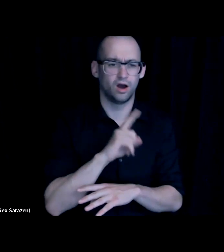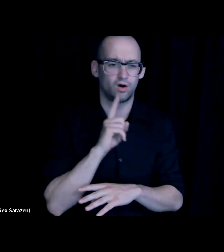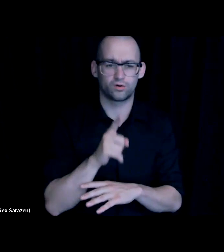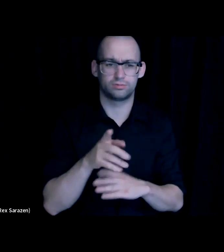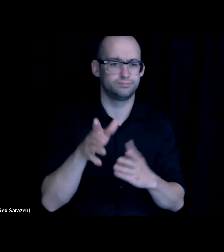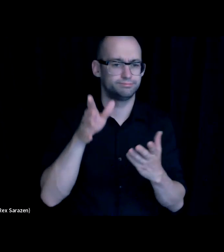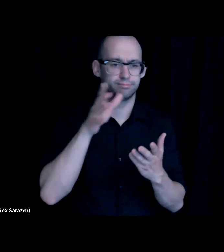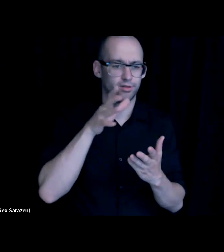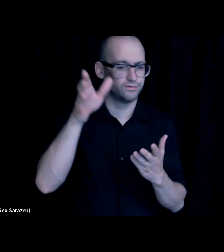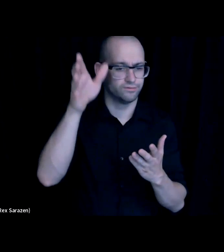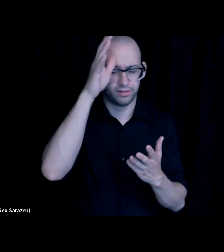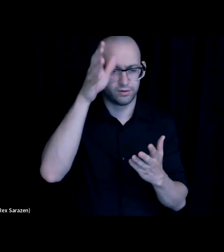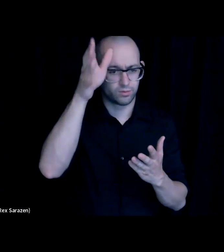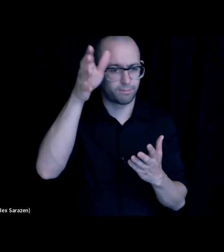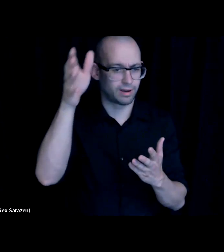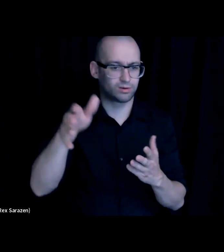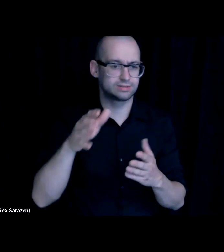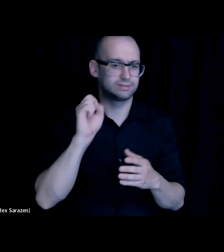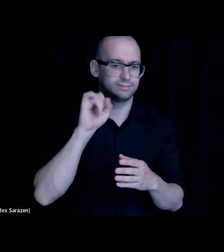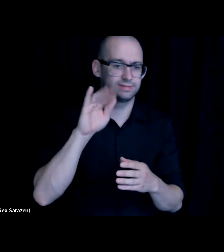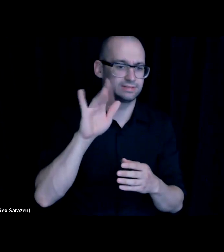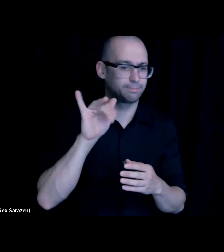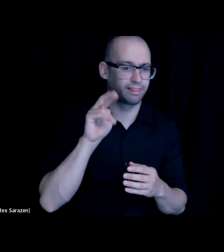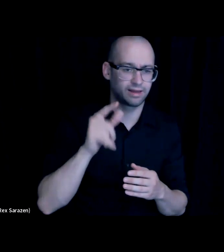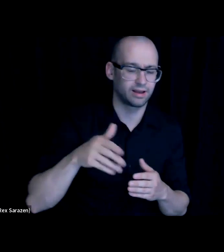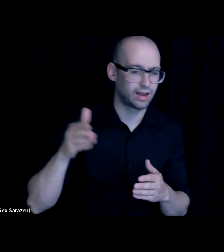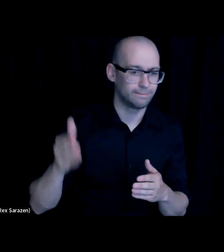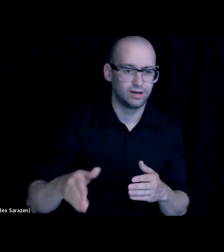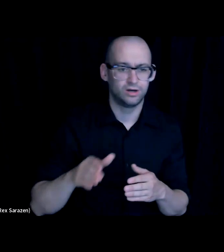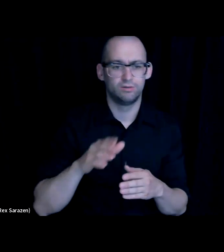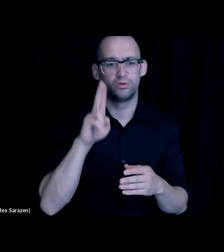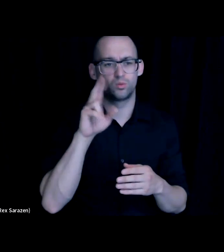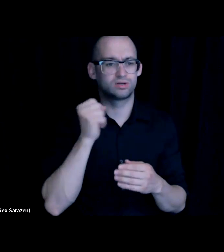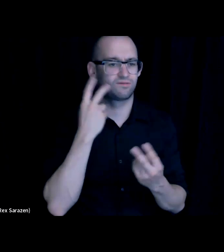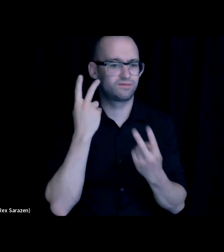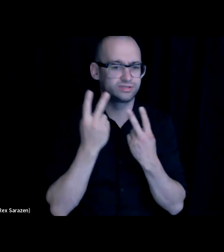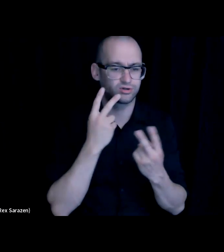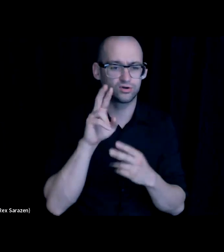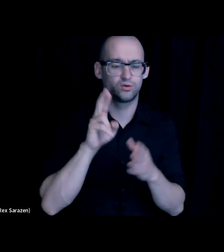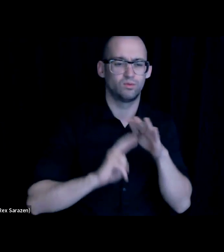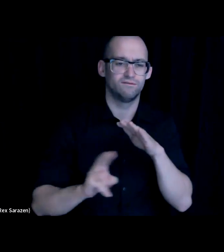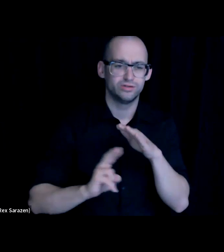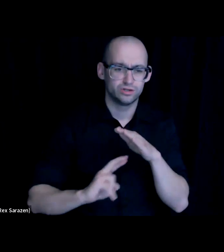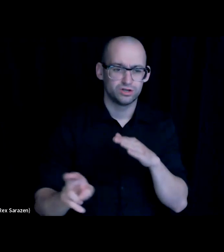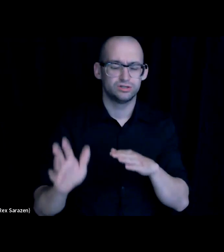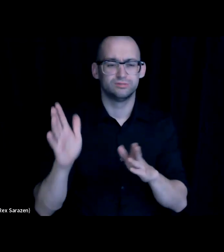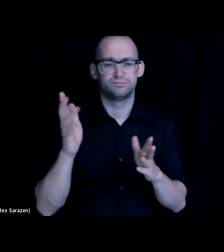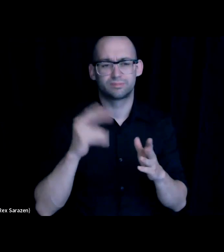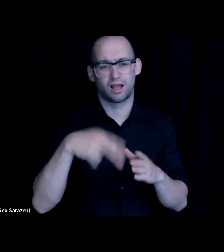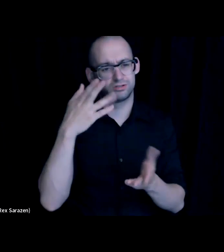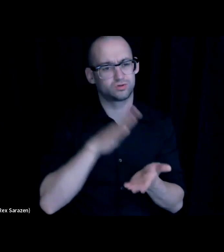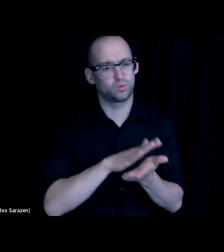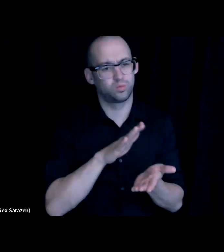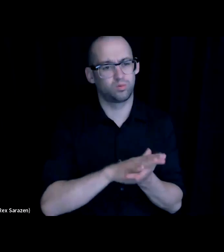siblings, neighbors, immigrants, us visitors, refugees, high school or equivalent diploma